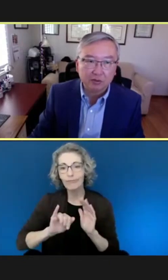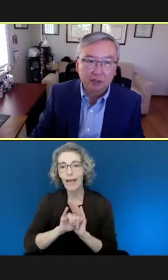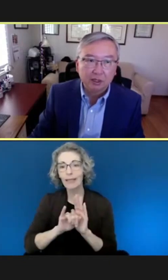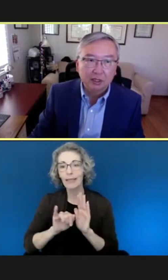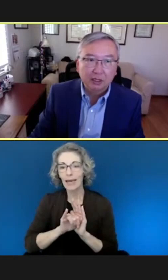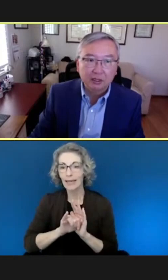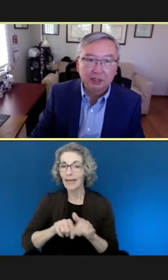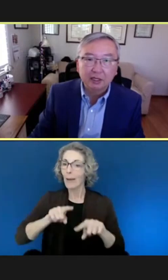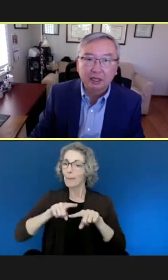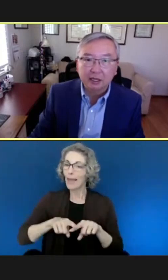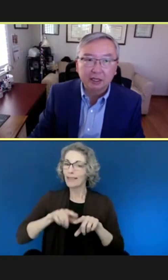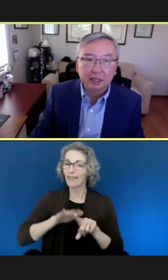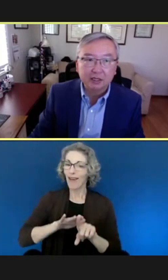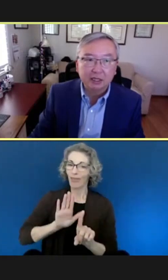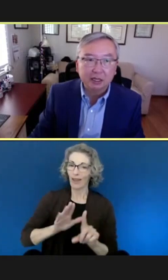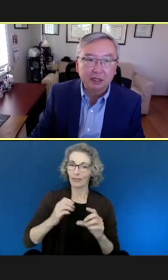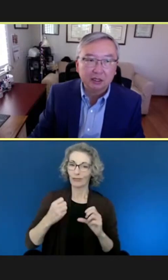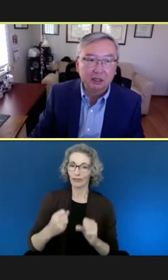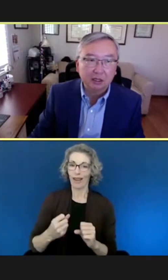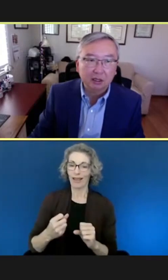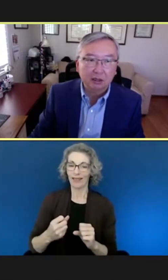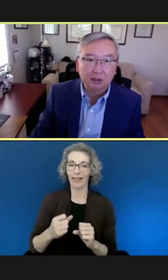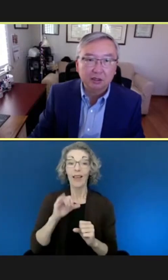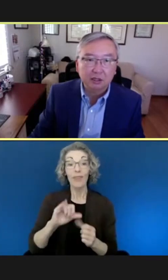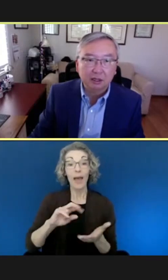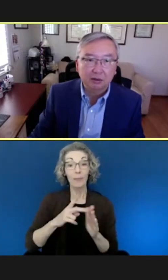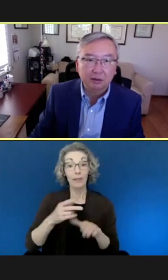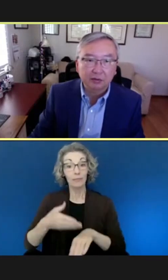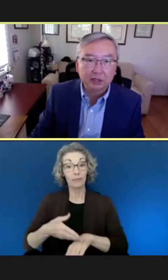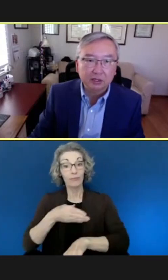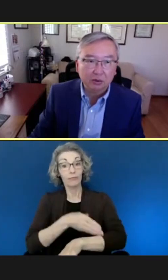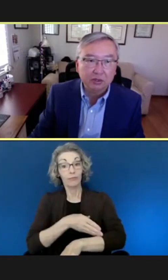on their strengths and that can enhance their daily living skills.